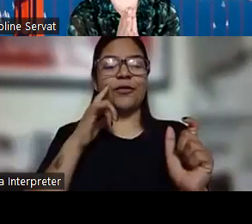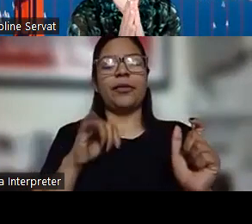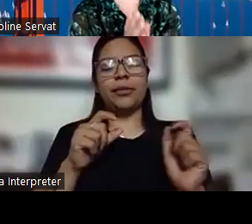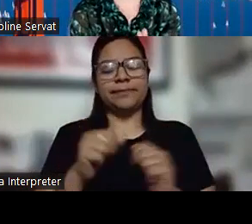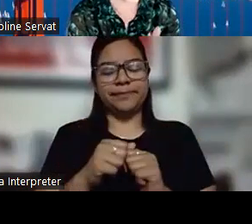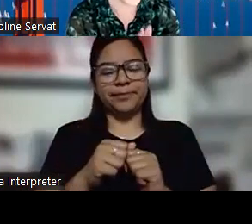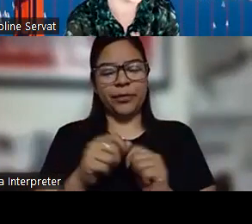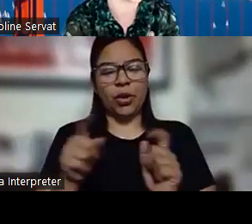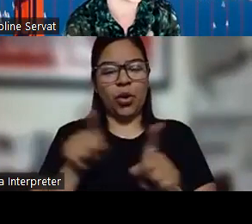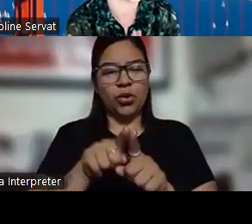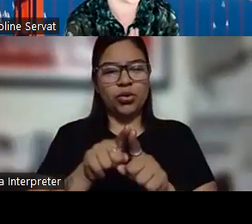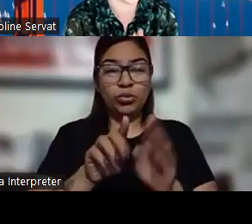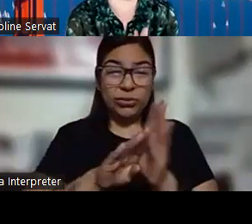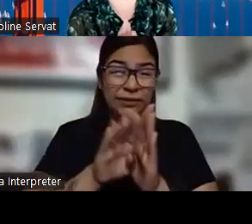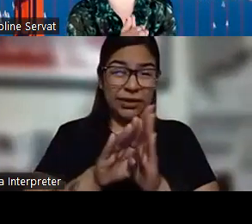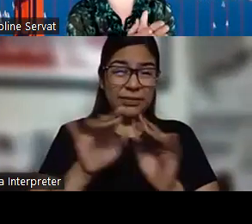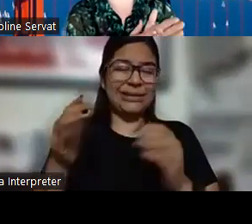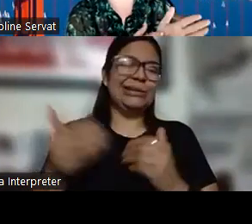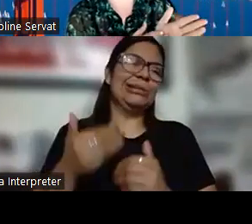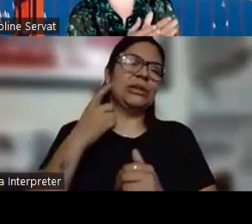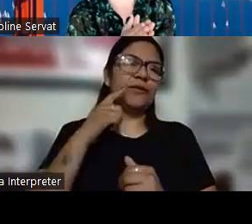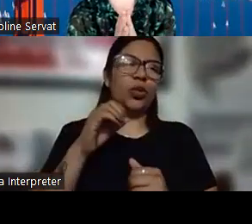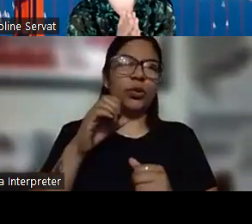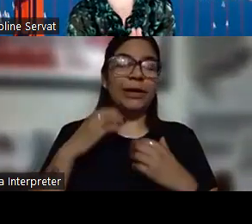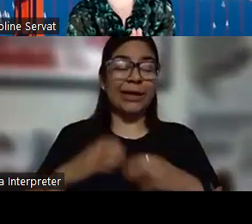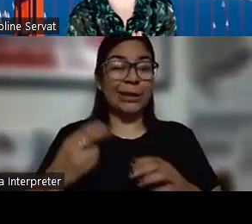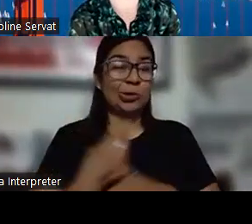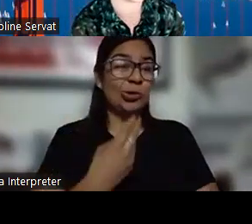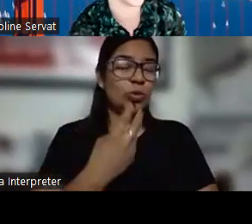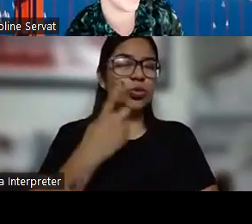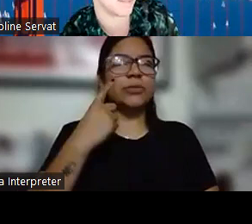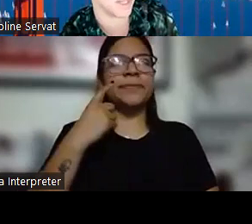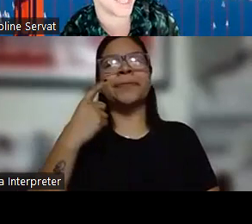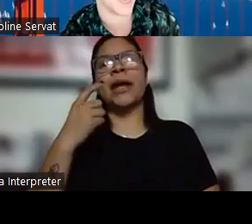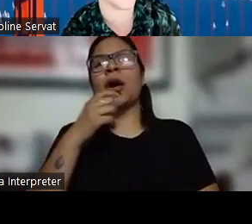an easyto use customer relationship management system that gathers aging and disability data